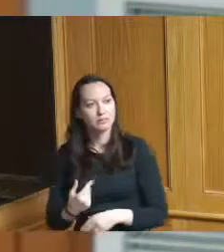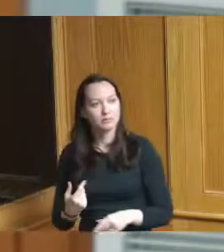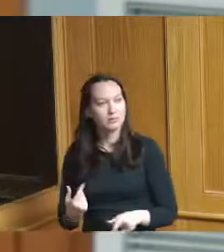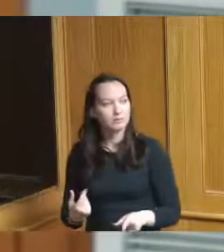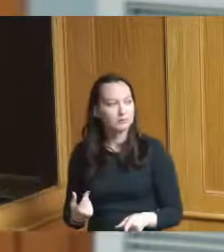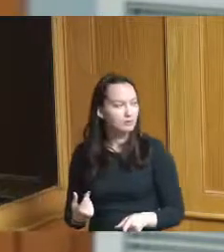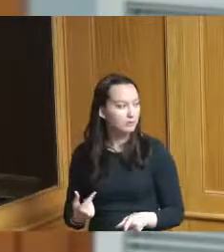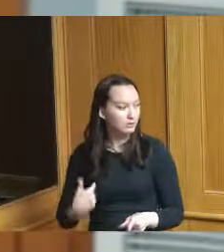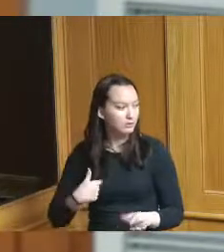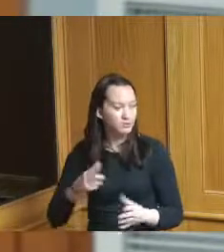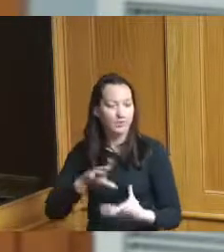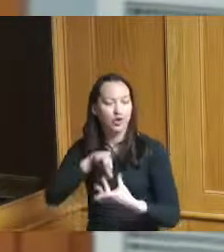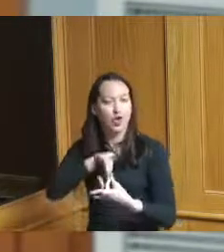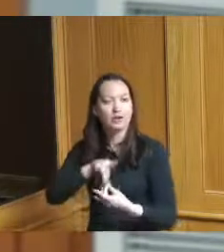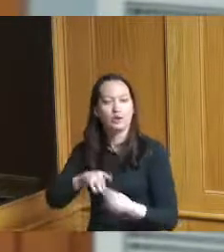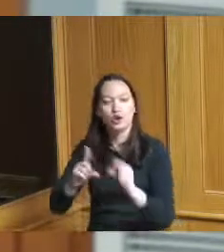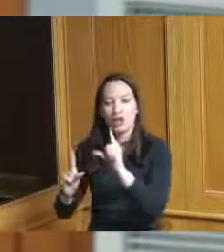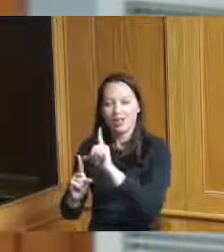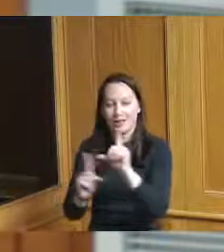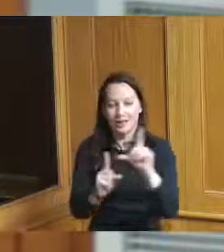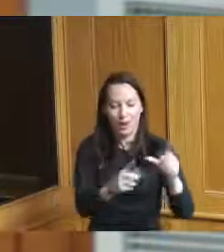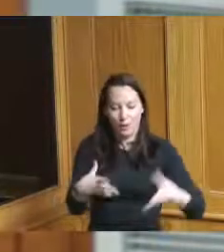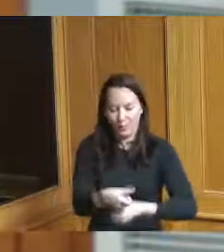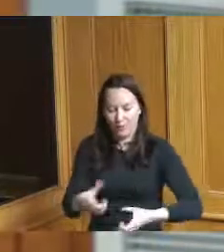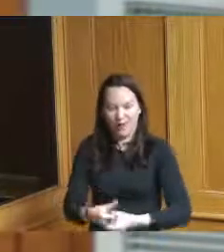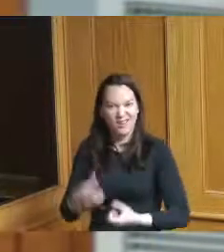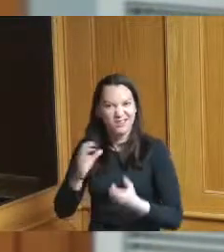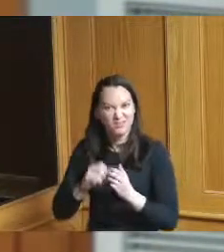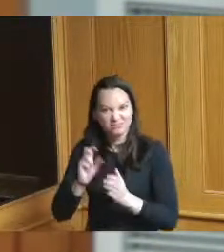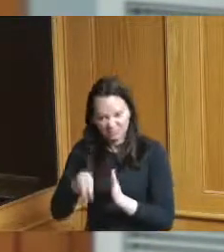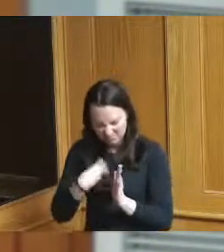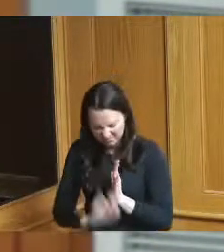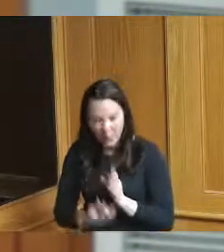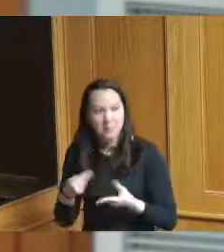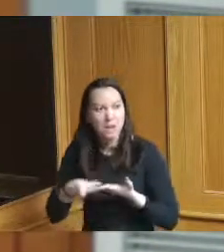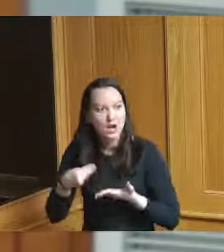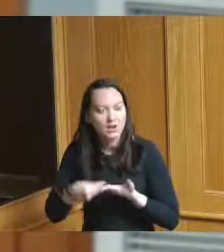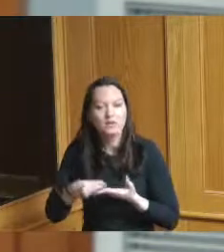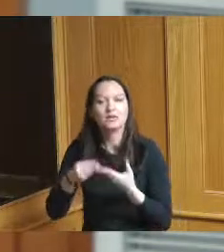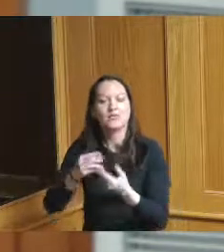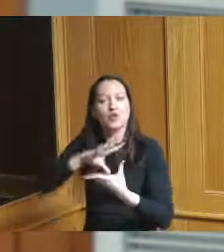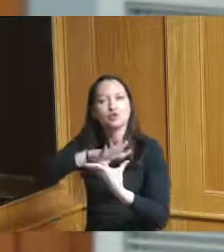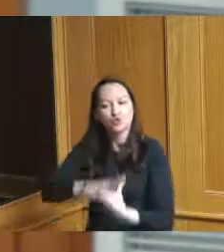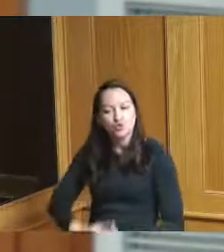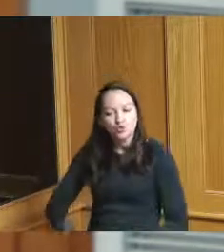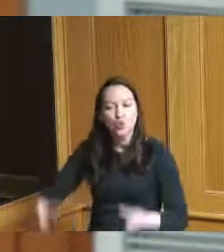caught up in the acronyms and the dollar figures but there is a story behind all these programs